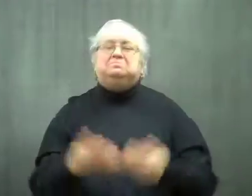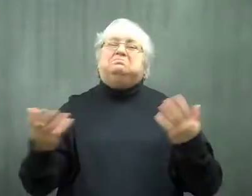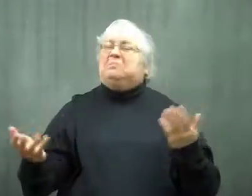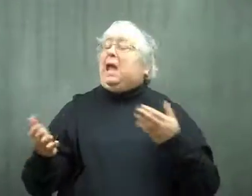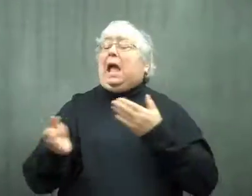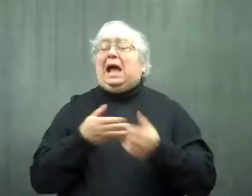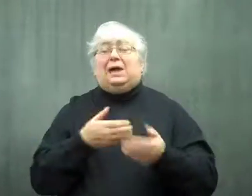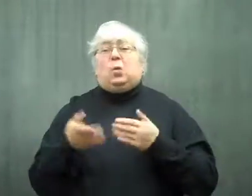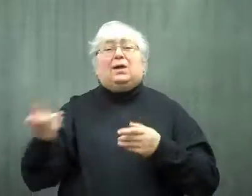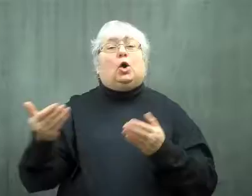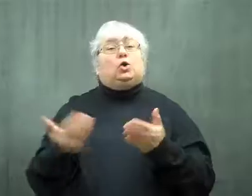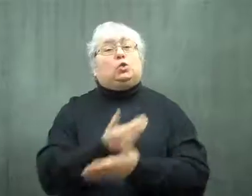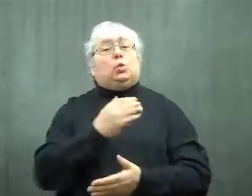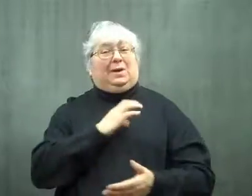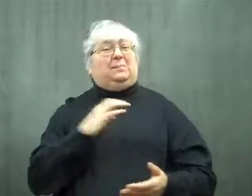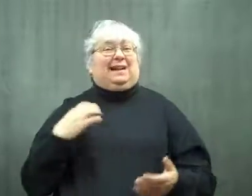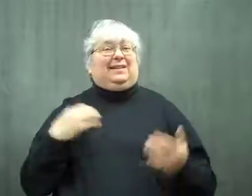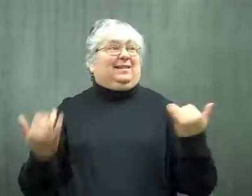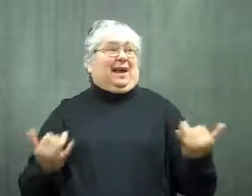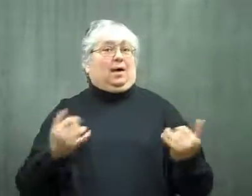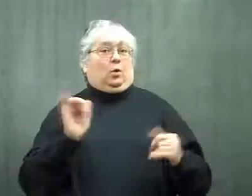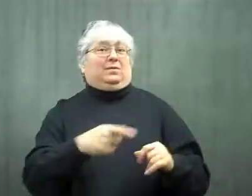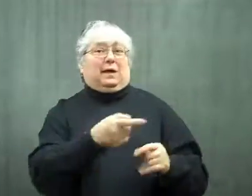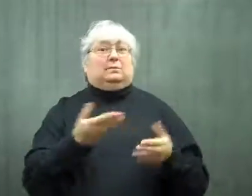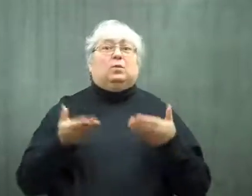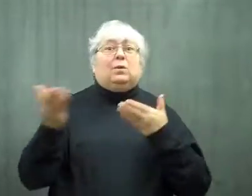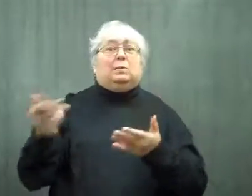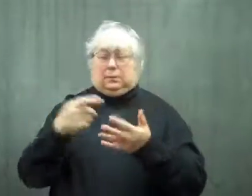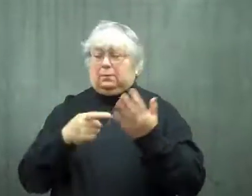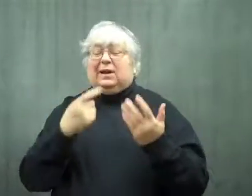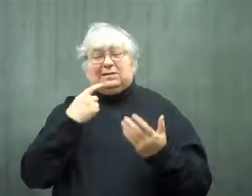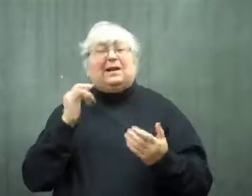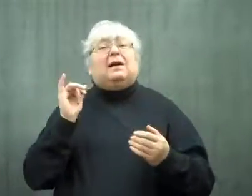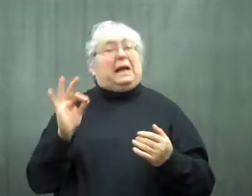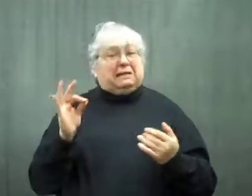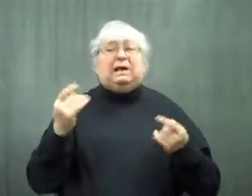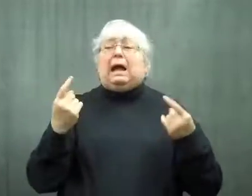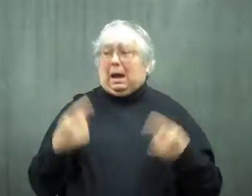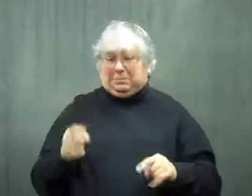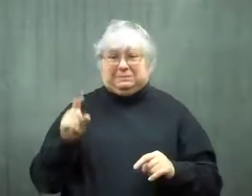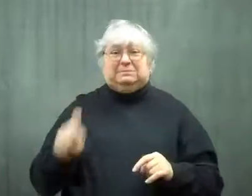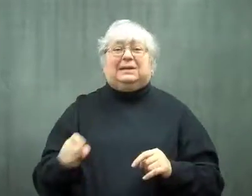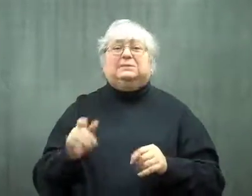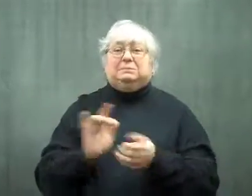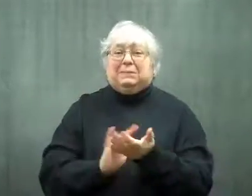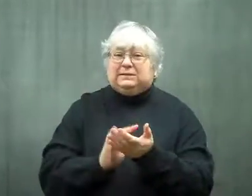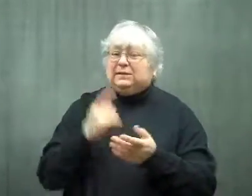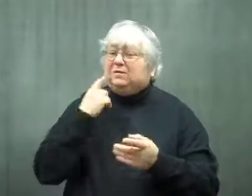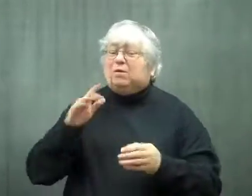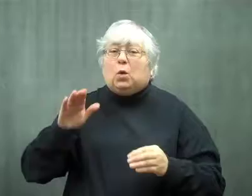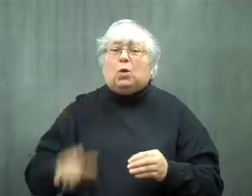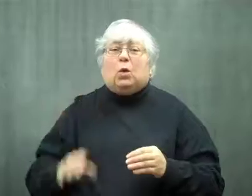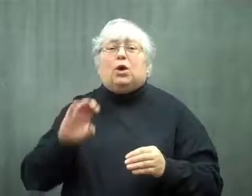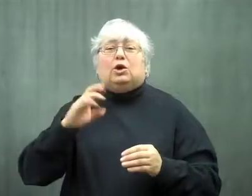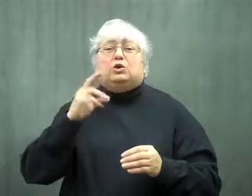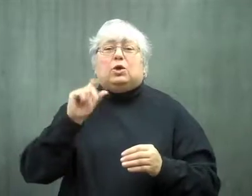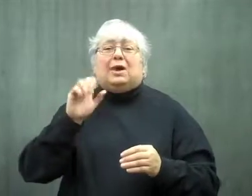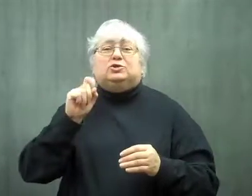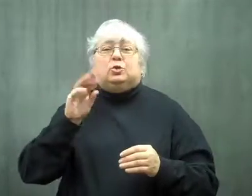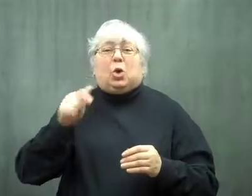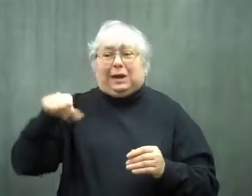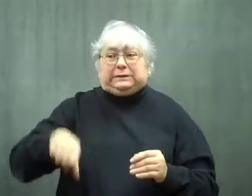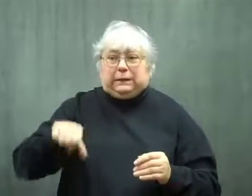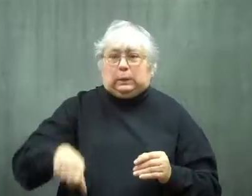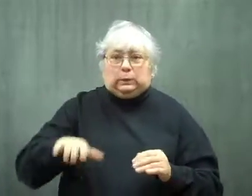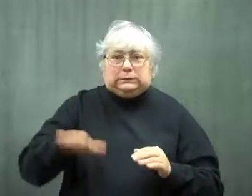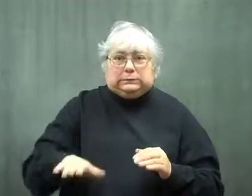Anyway, this new committee that made the recommendations